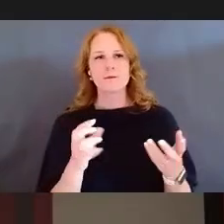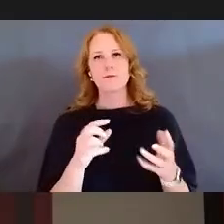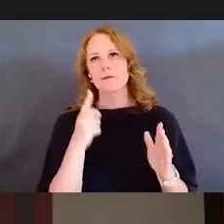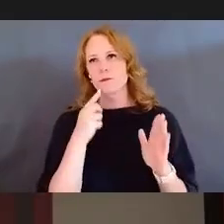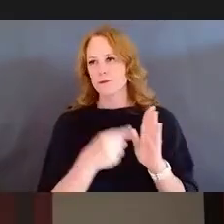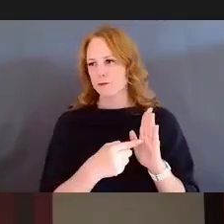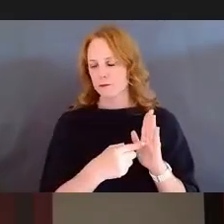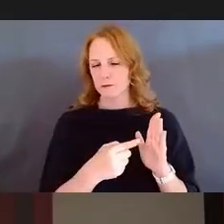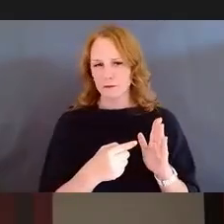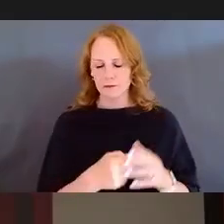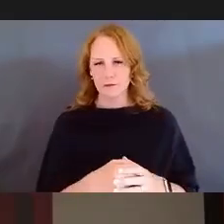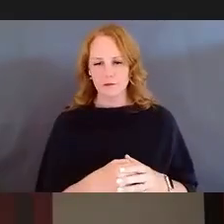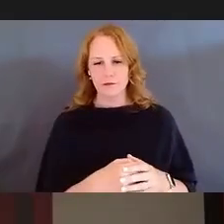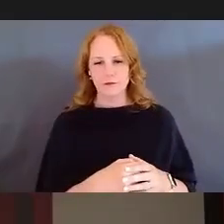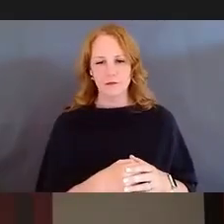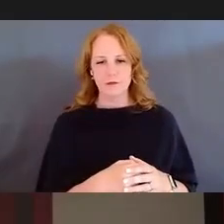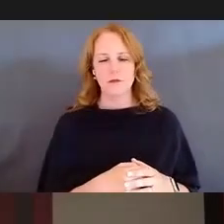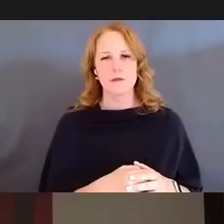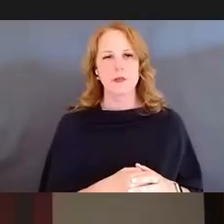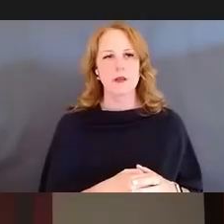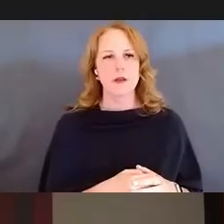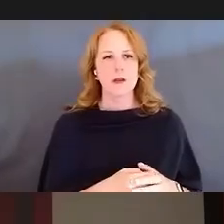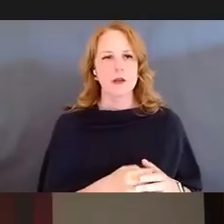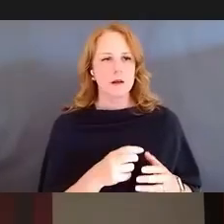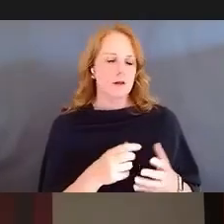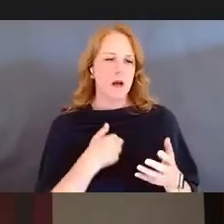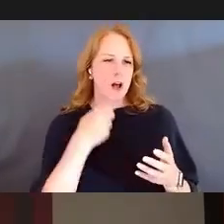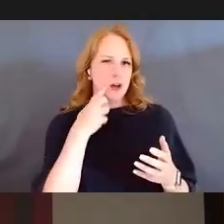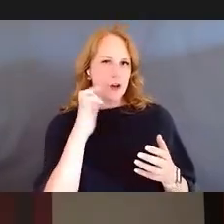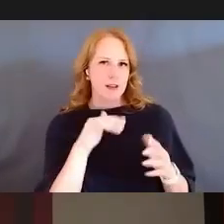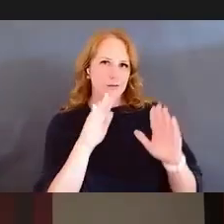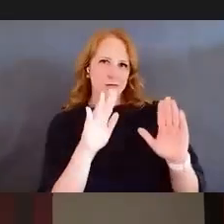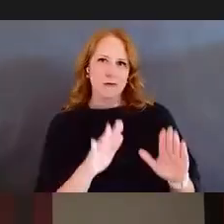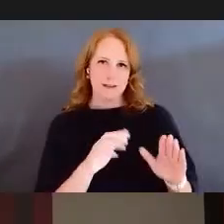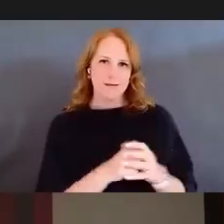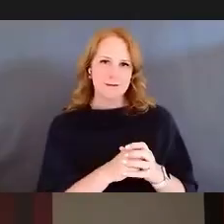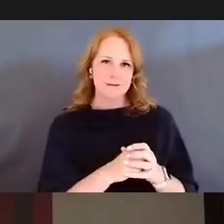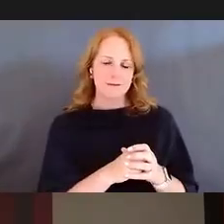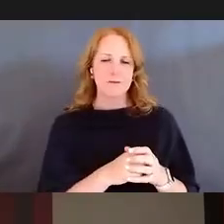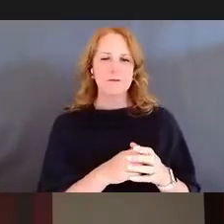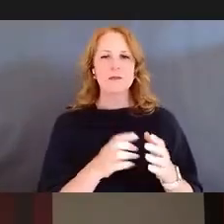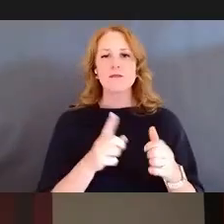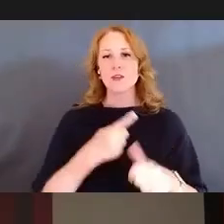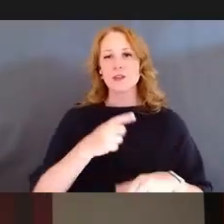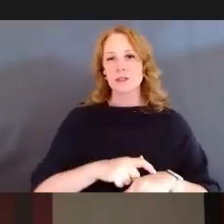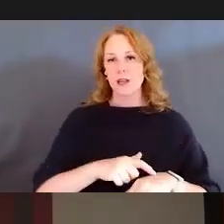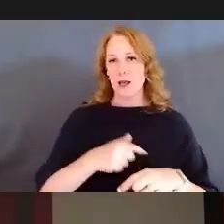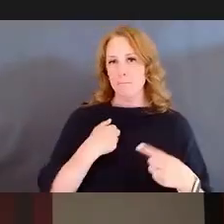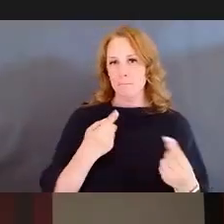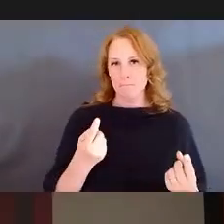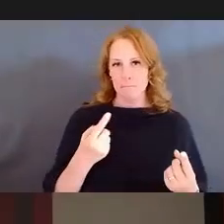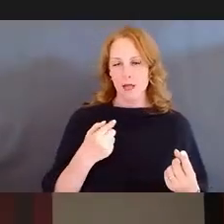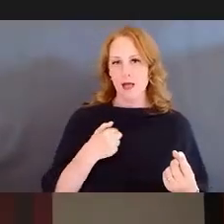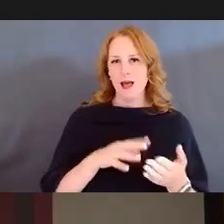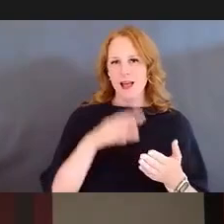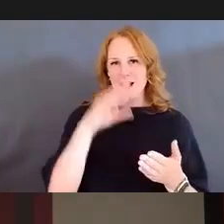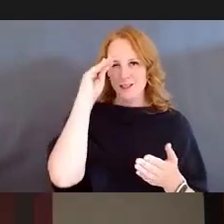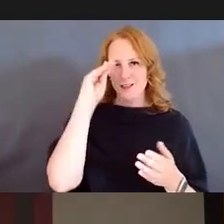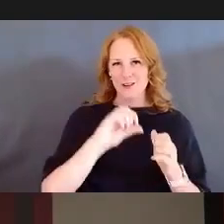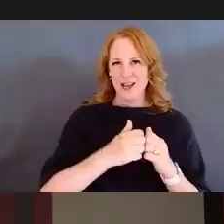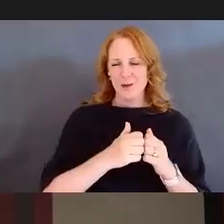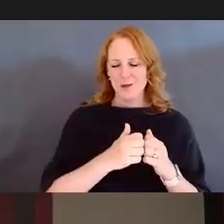um and so that was a great thing to do and I for the first time ever I learned how to take to take